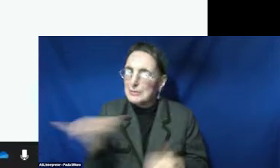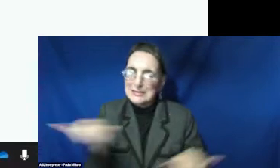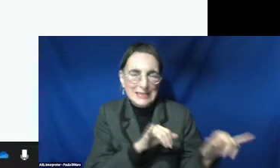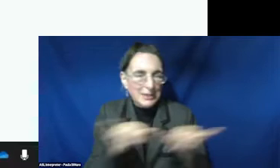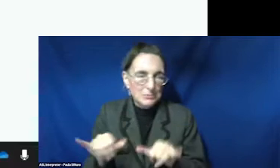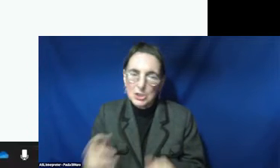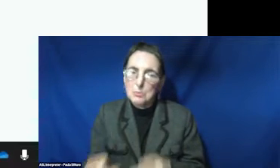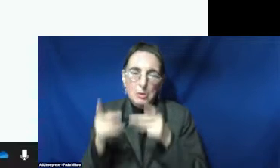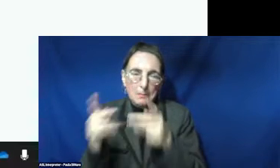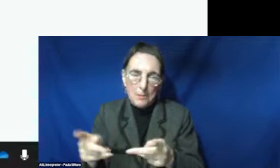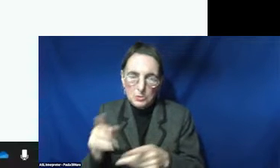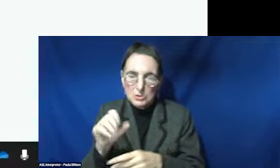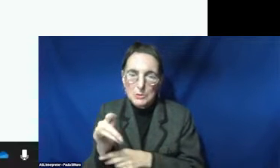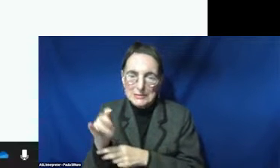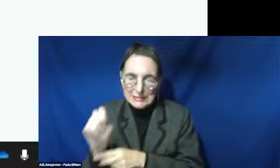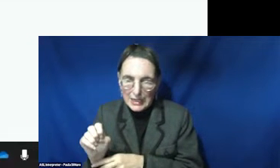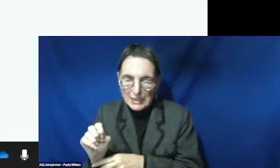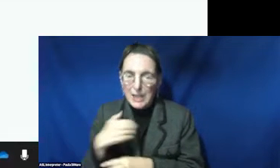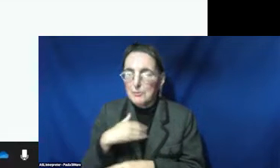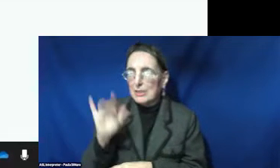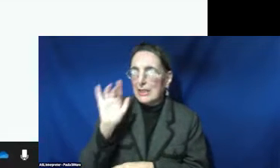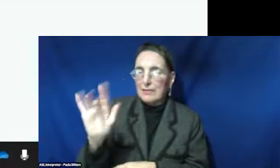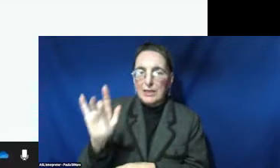So I'm going to go ahead and click Prepare New Supplement.